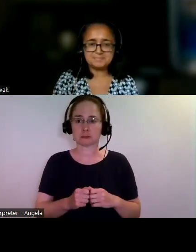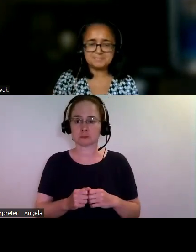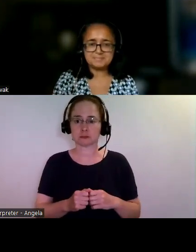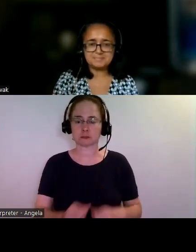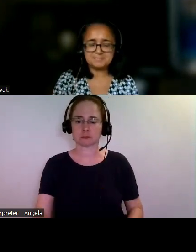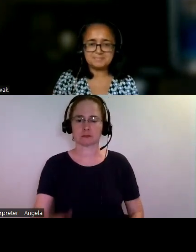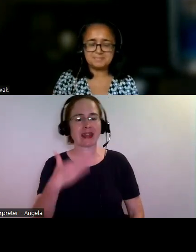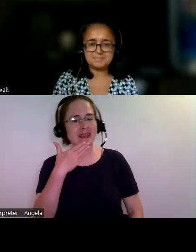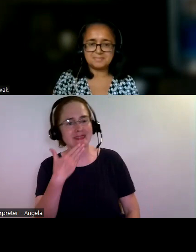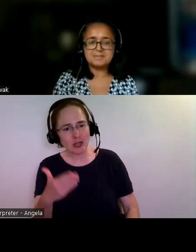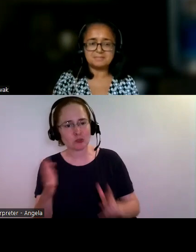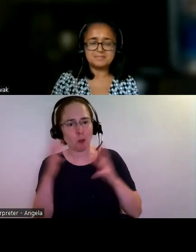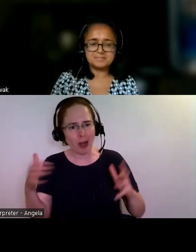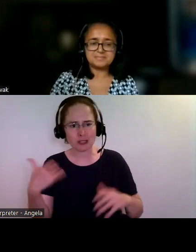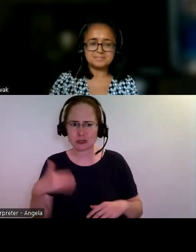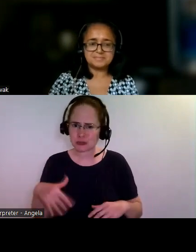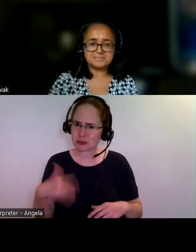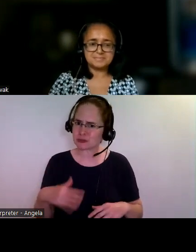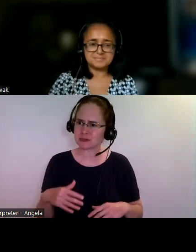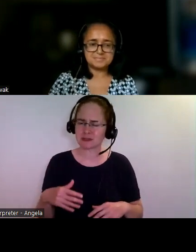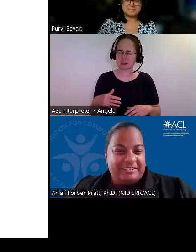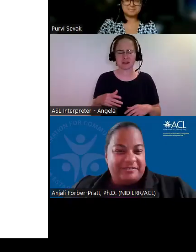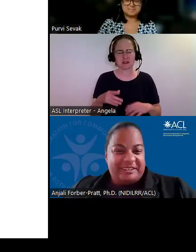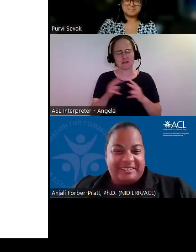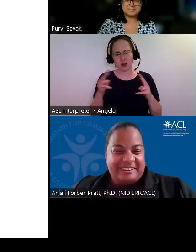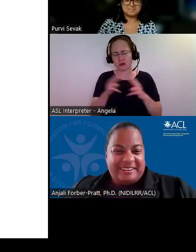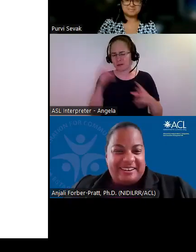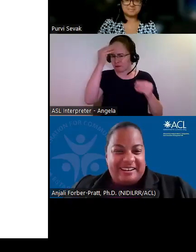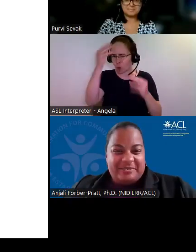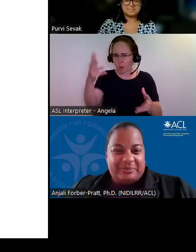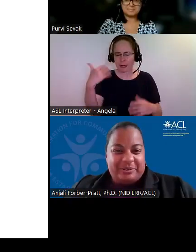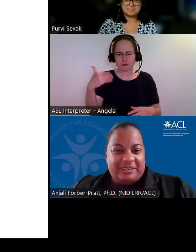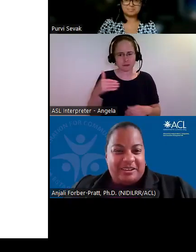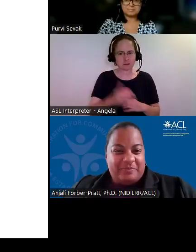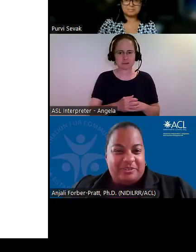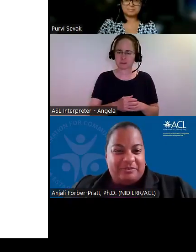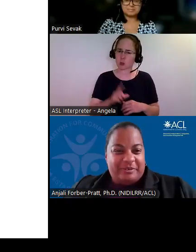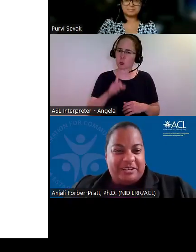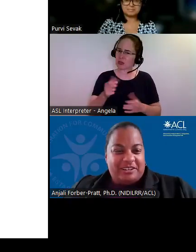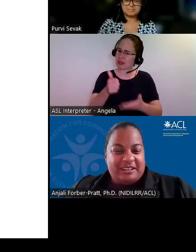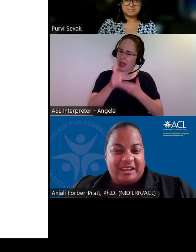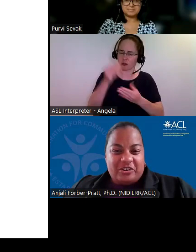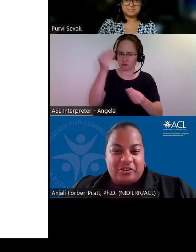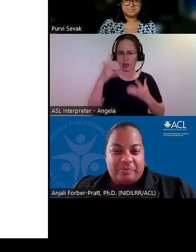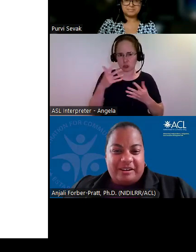(Anjali Forber-Pratt) Thank you so much. This was extremely informative and really helpful information. I'd like to open it